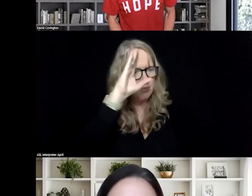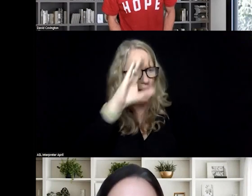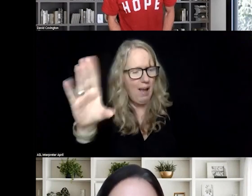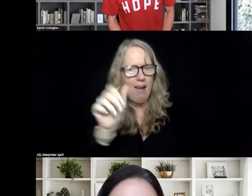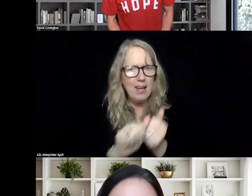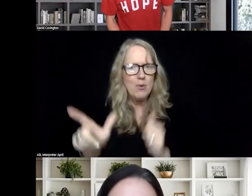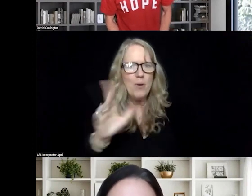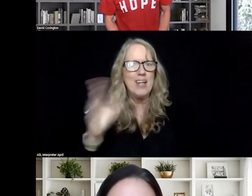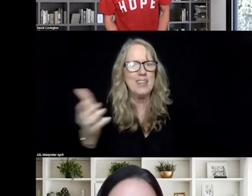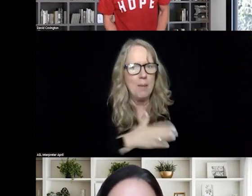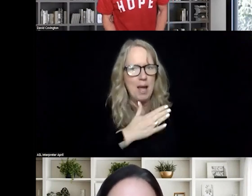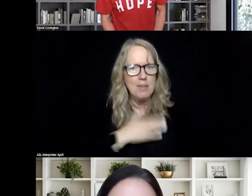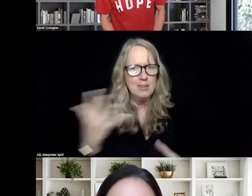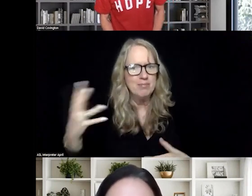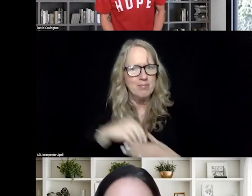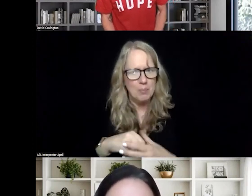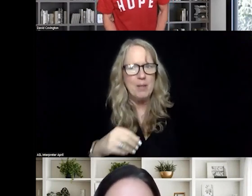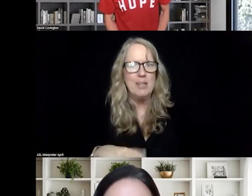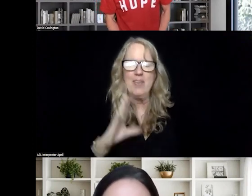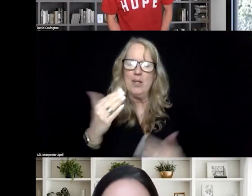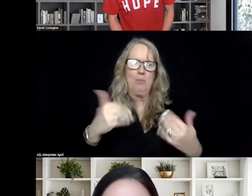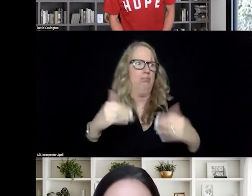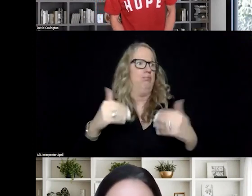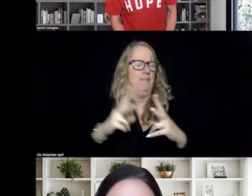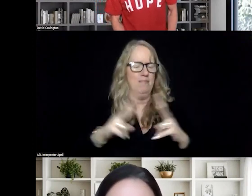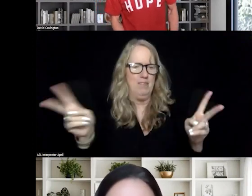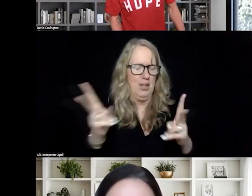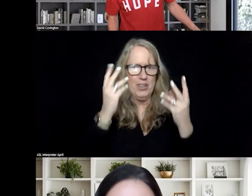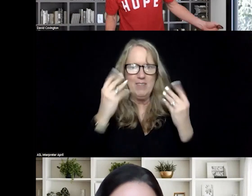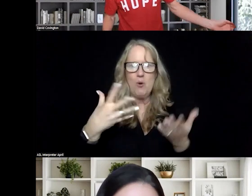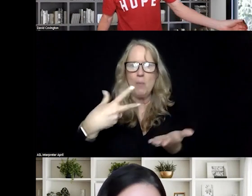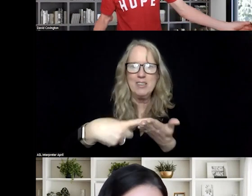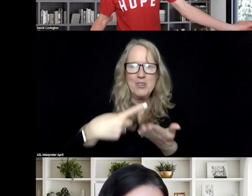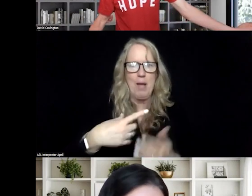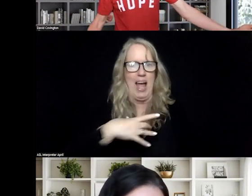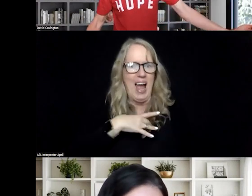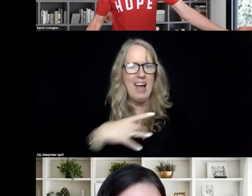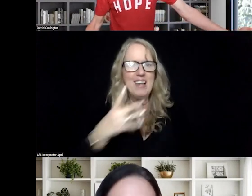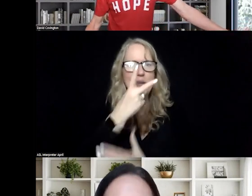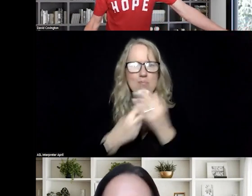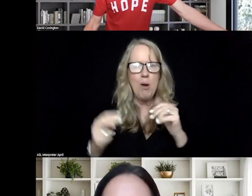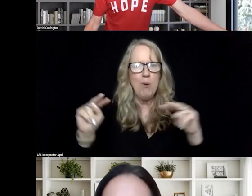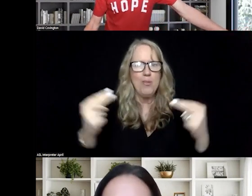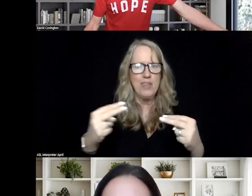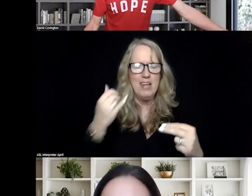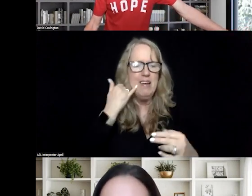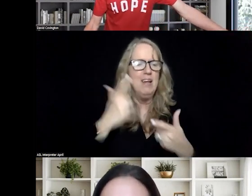TO WEIGH IN. I LIKE THE FRAMING OF REDUCING RATHER THAN